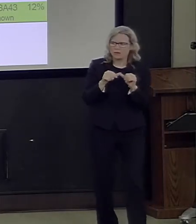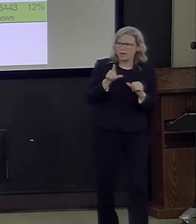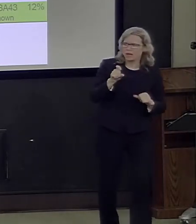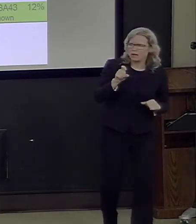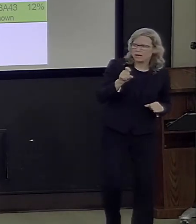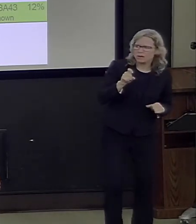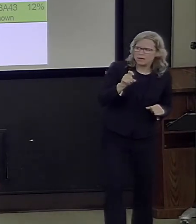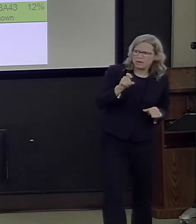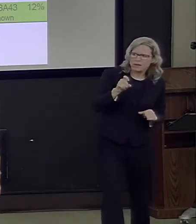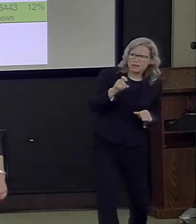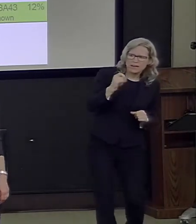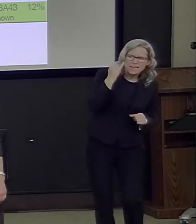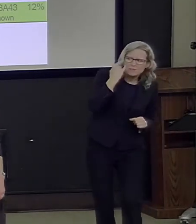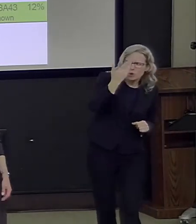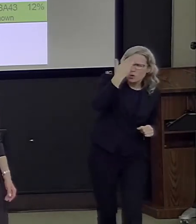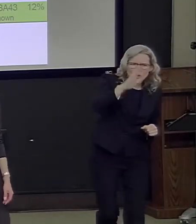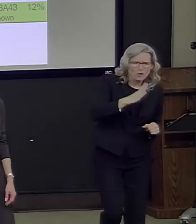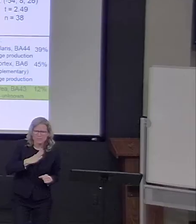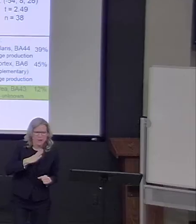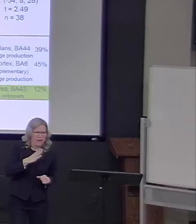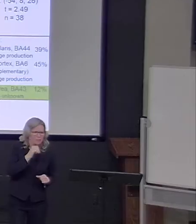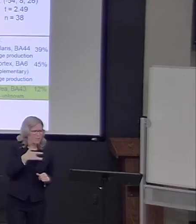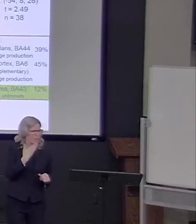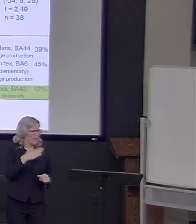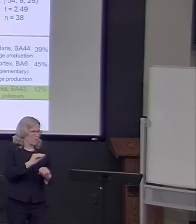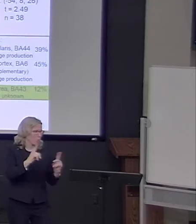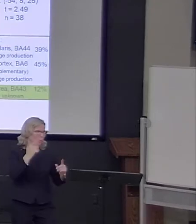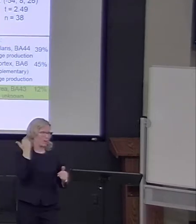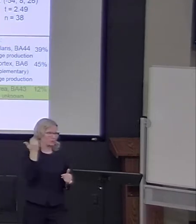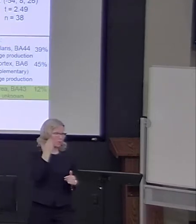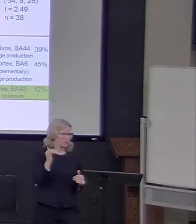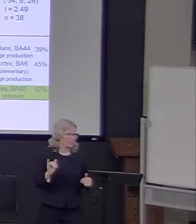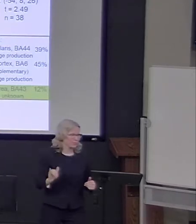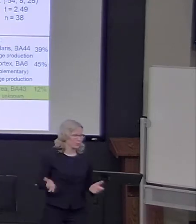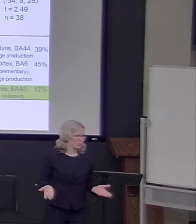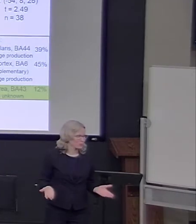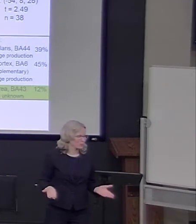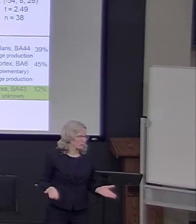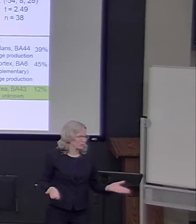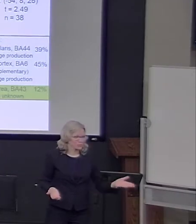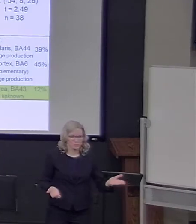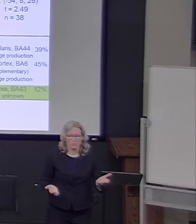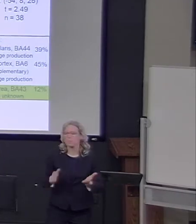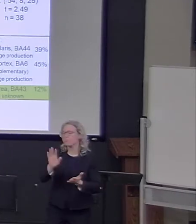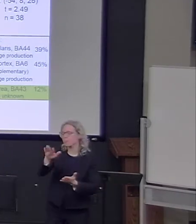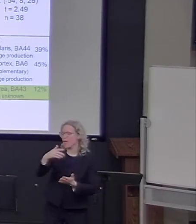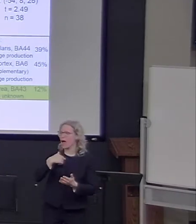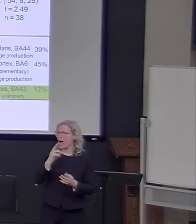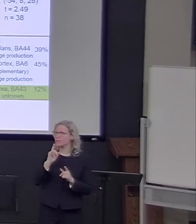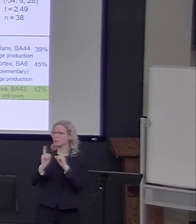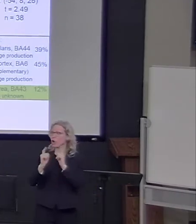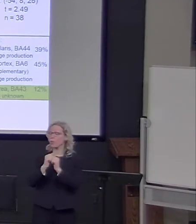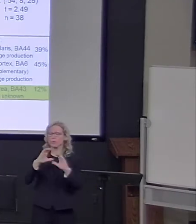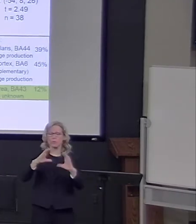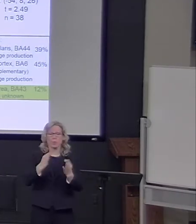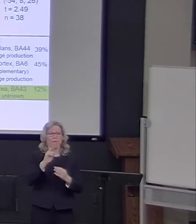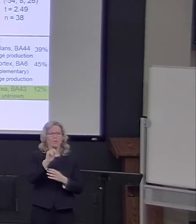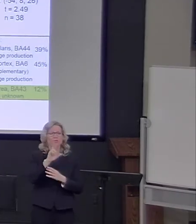Don't feel bad if you don't know what it is. Nobody else does either. In fact, I talked to a group of neurosurgeons yesterday about this.